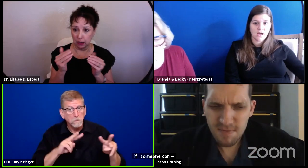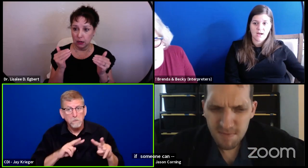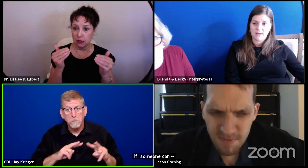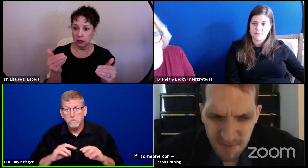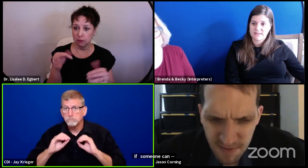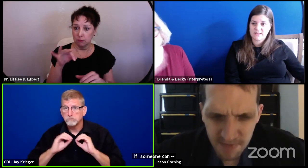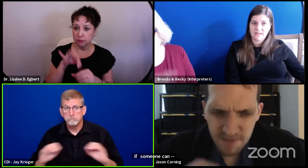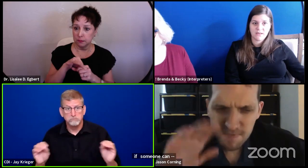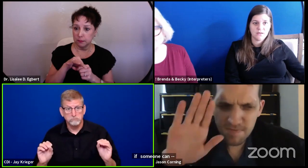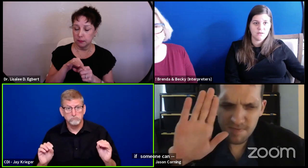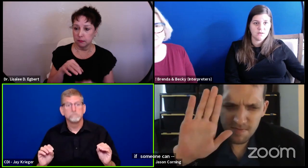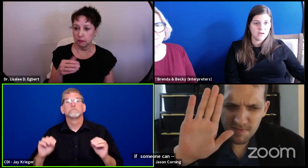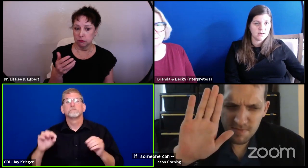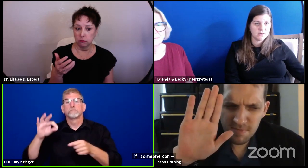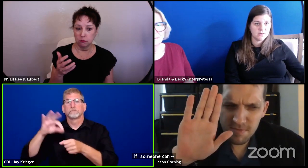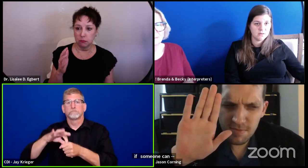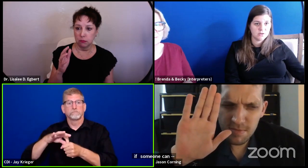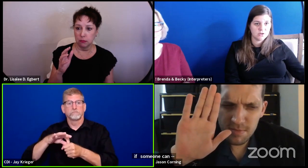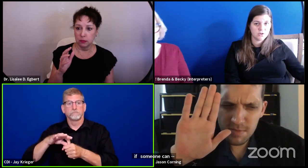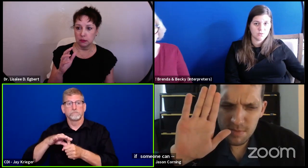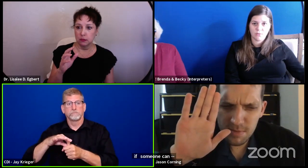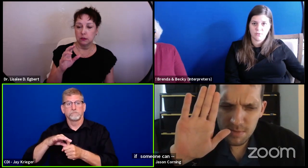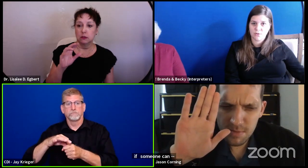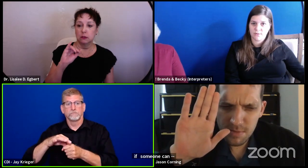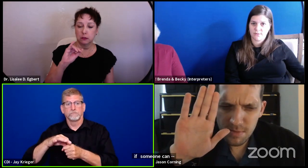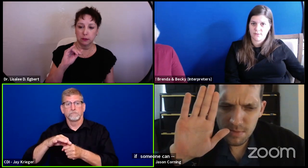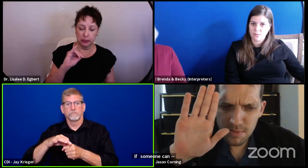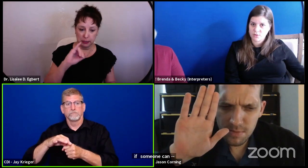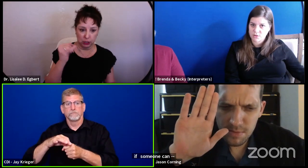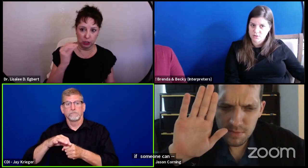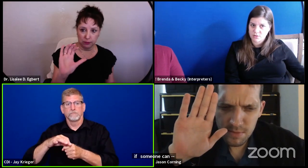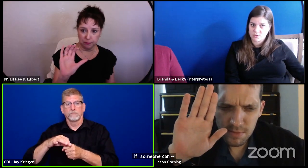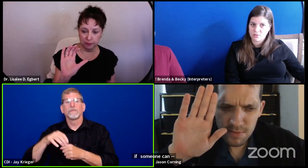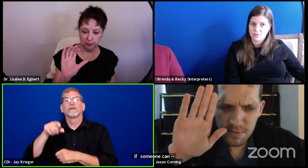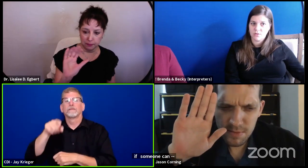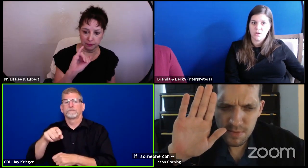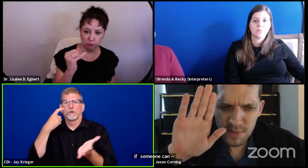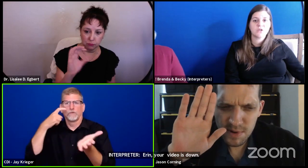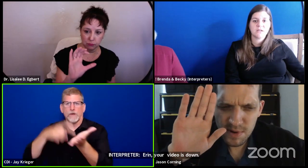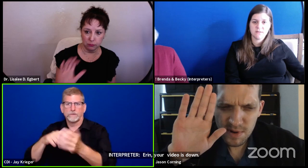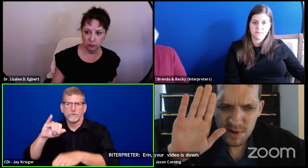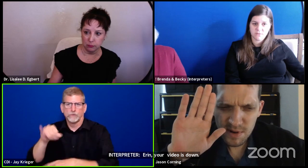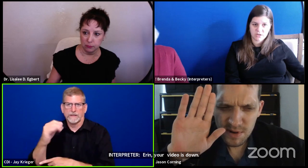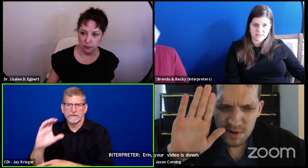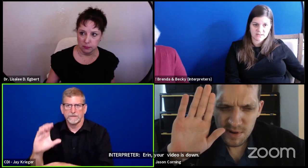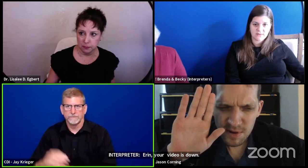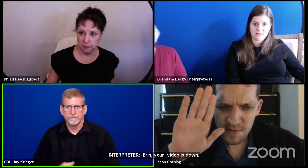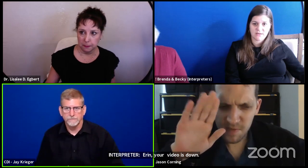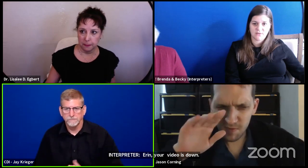I am seeing none. Should we move to a vote? Oh, Jason does have his hand raised. Jason?